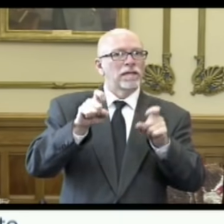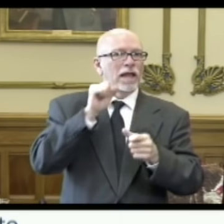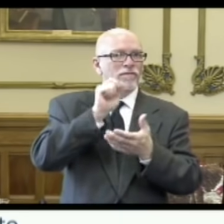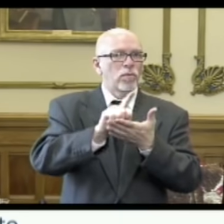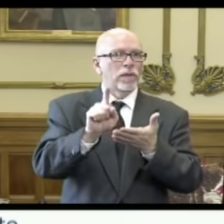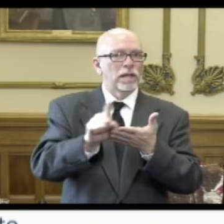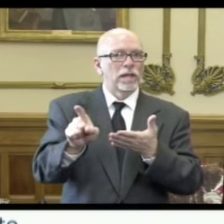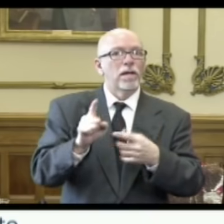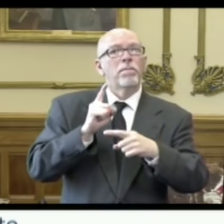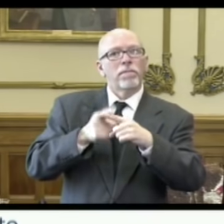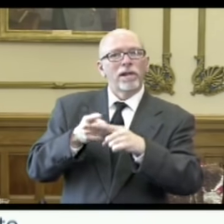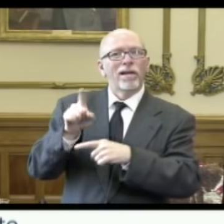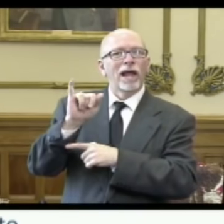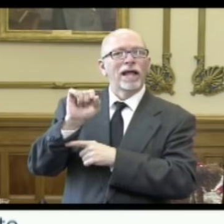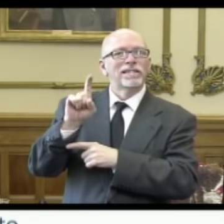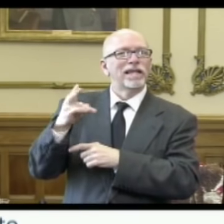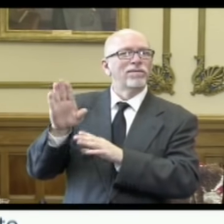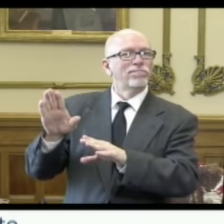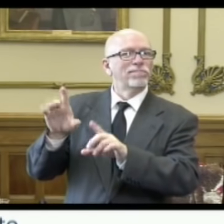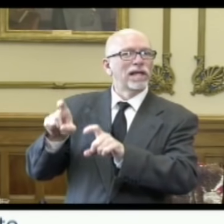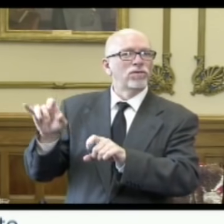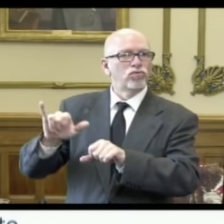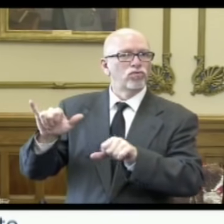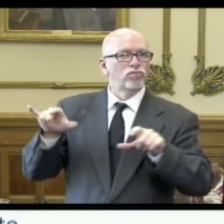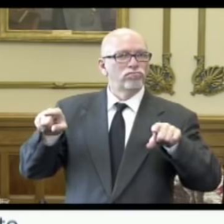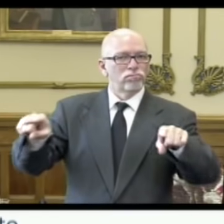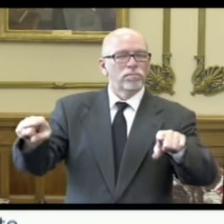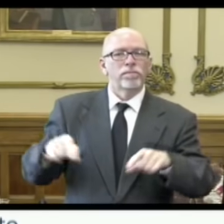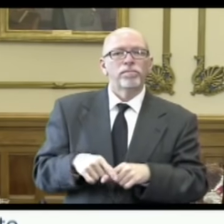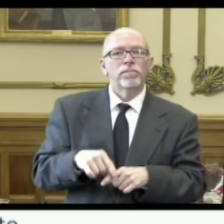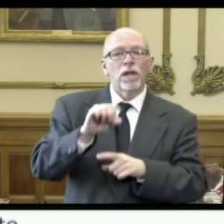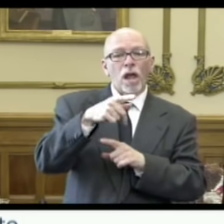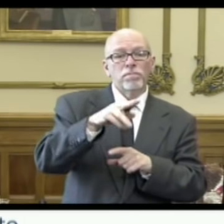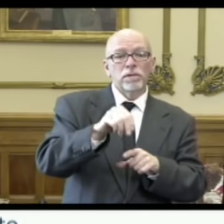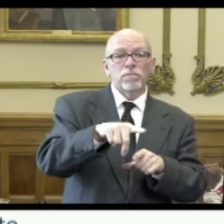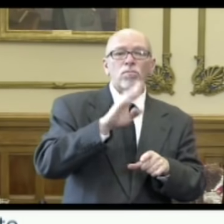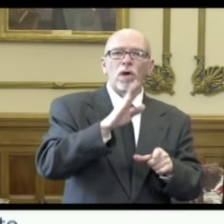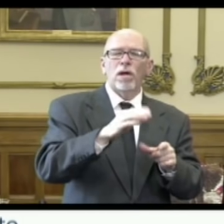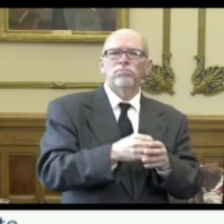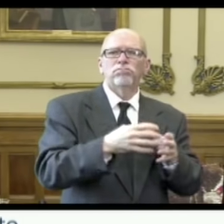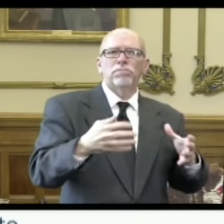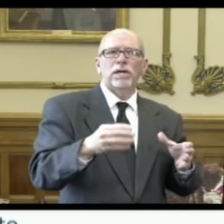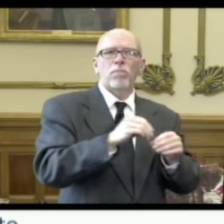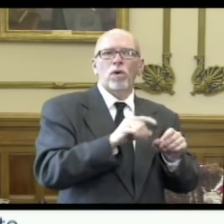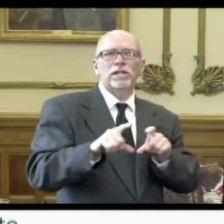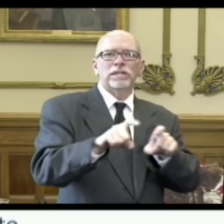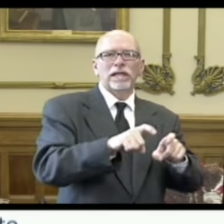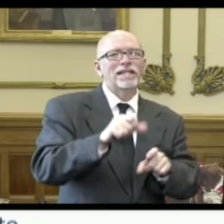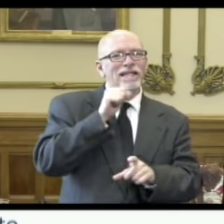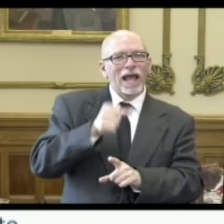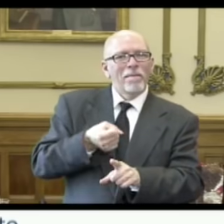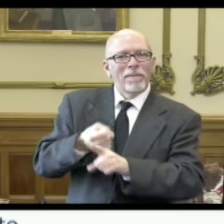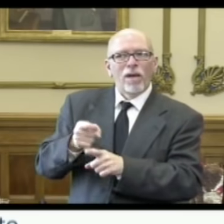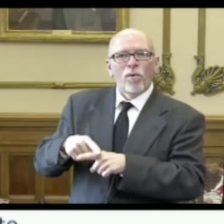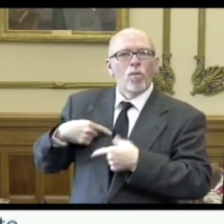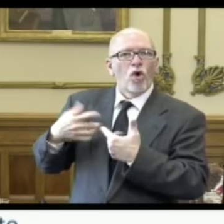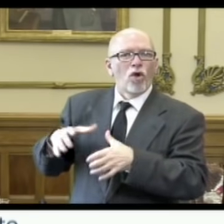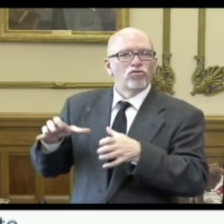RECEIVE A PHONE CALL. SO ONCE ALL THE SIDE TO OPEN UP TO 30,000 HOOSIERS WILL BE TESTED WEEKLY. IN ADDITION TO THE